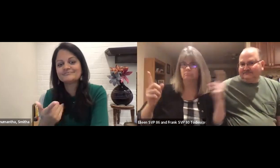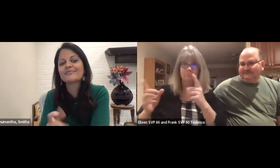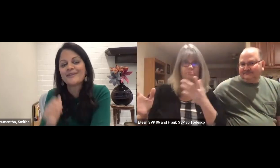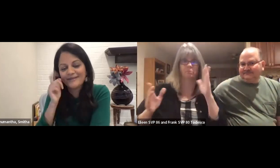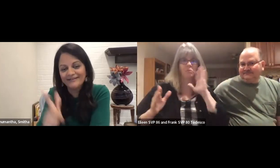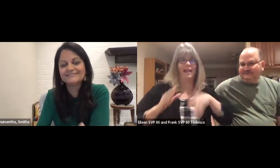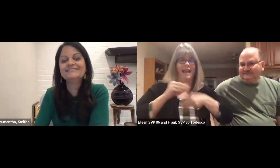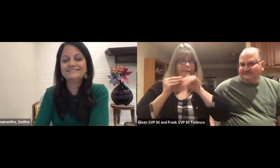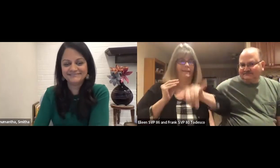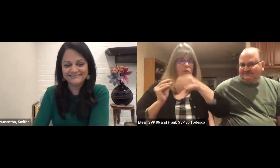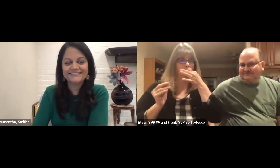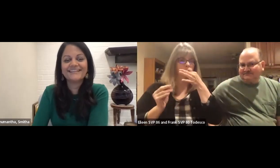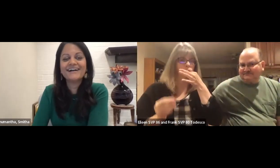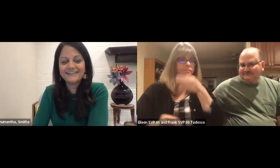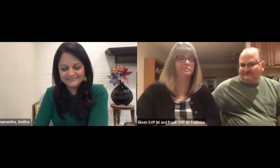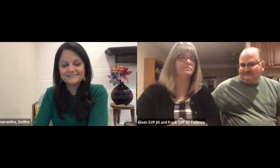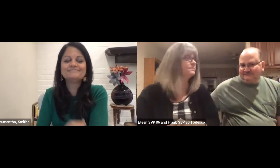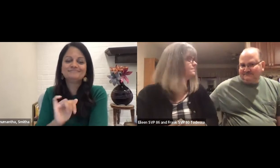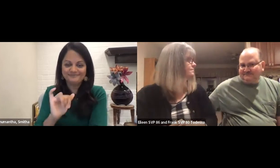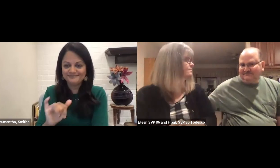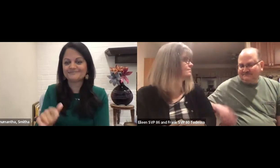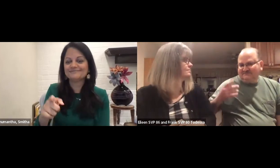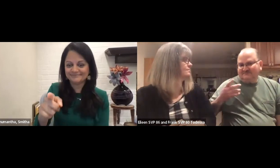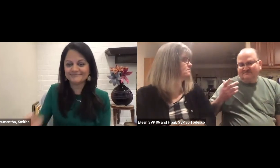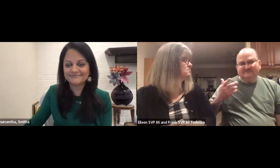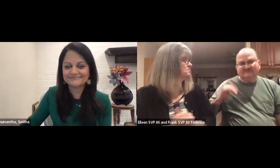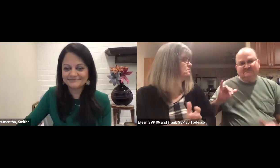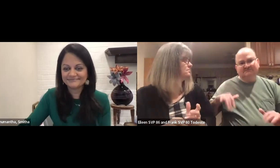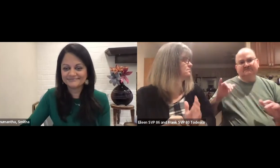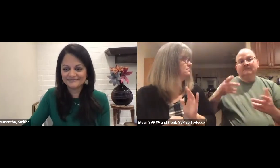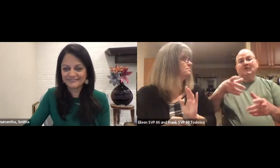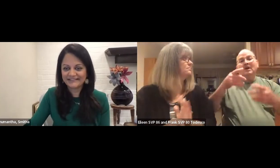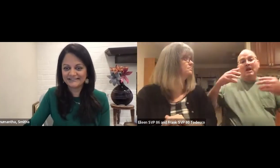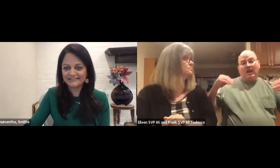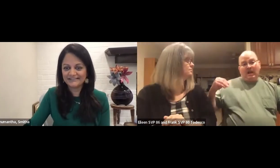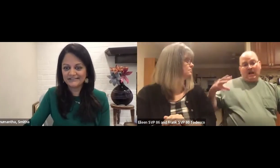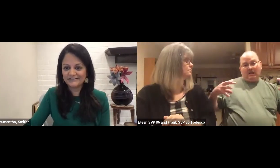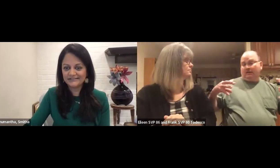it will alert us in bed, and so we'll know to check on her, so that will be installed relatively soon.